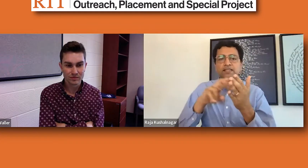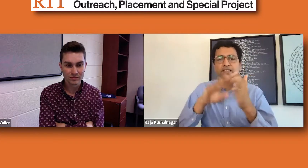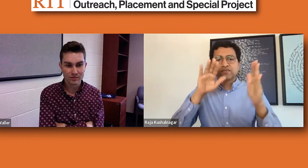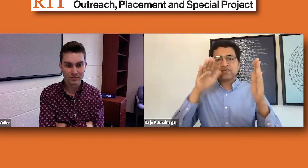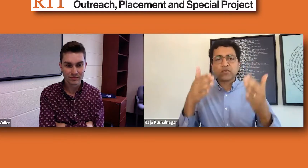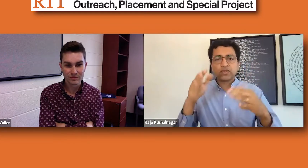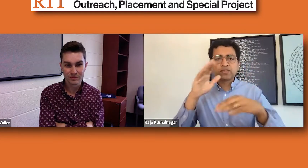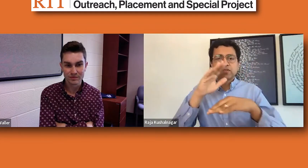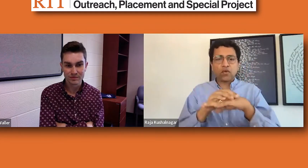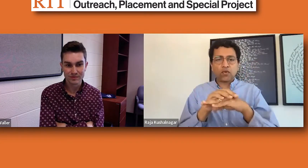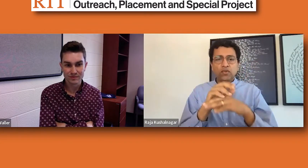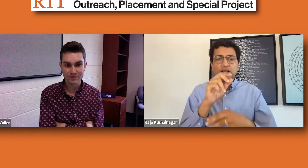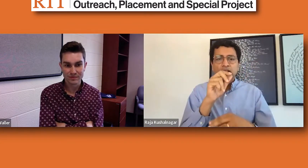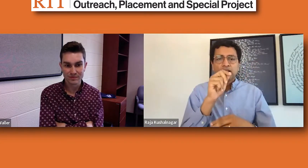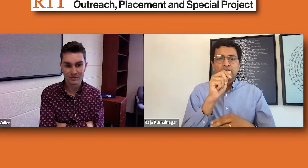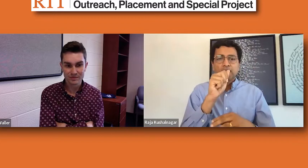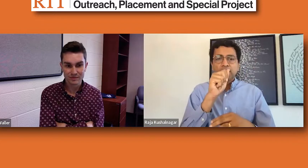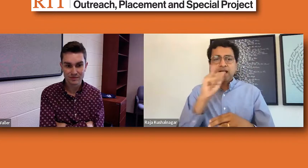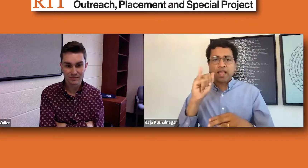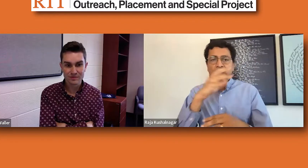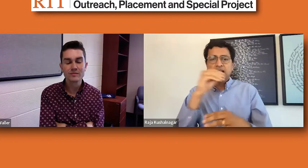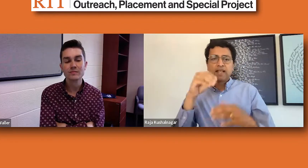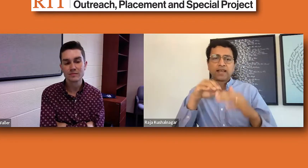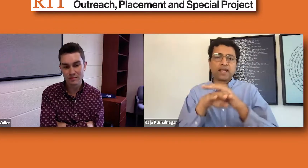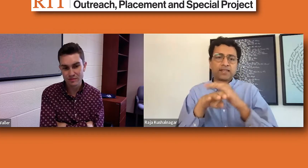And I do see a shift in research